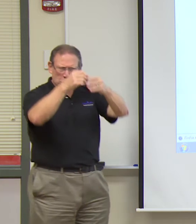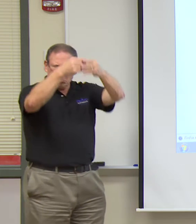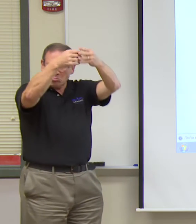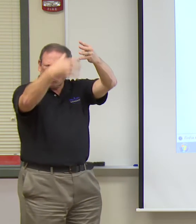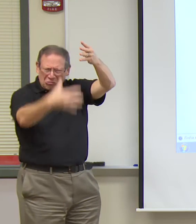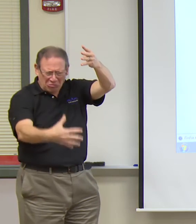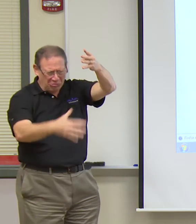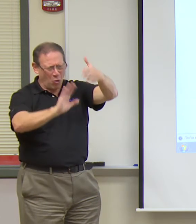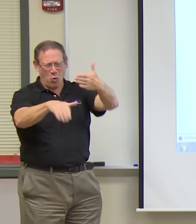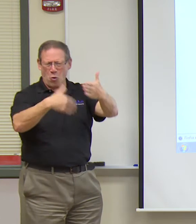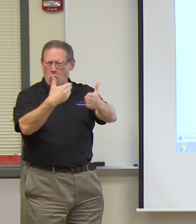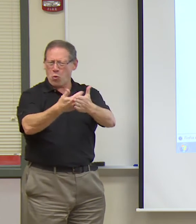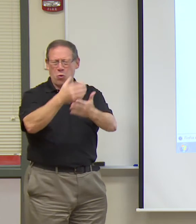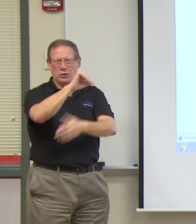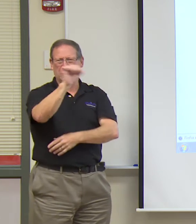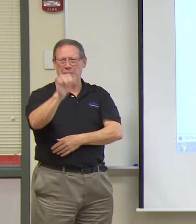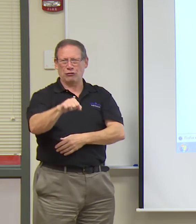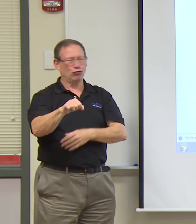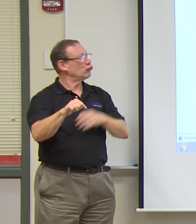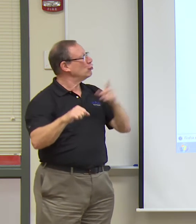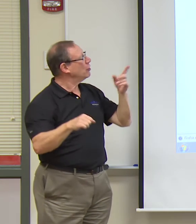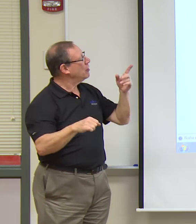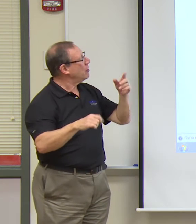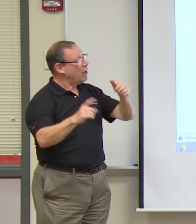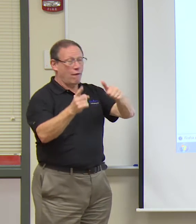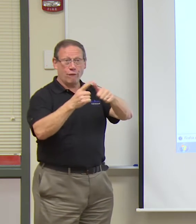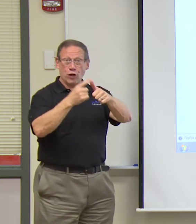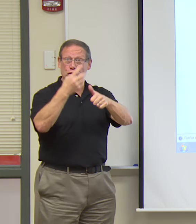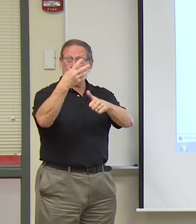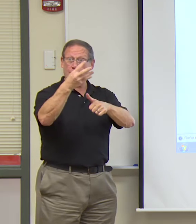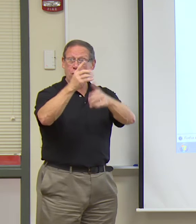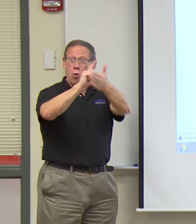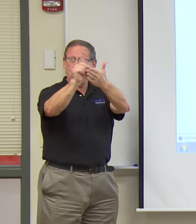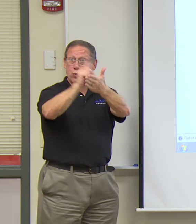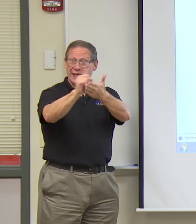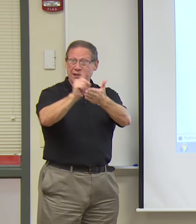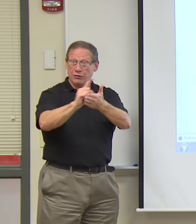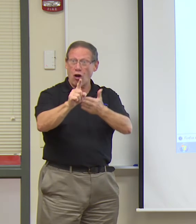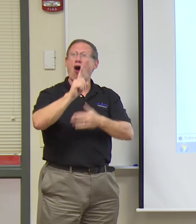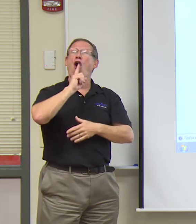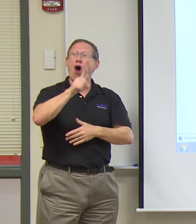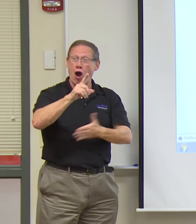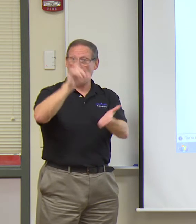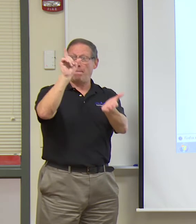You could see the first 5-- first 4 weeks are published.